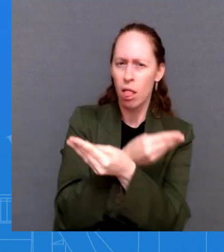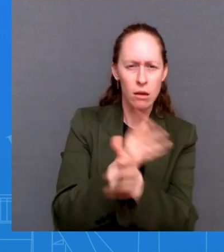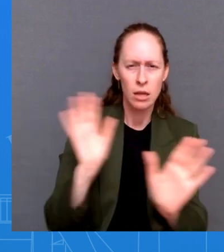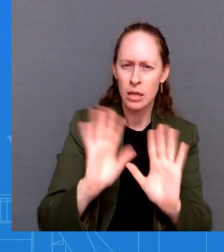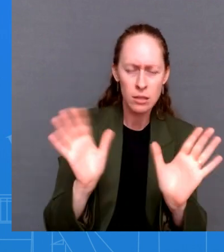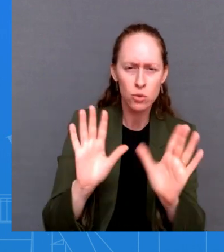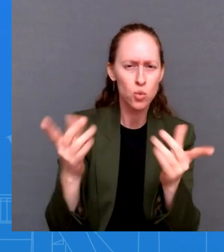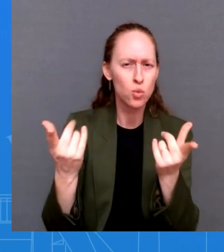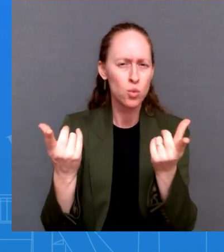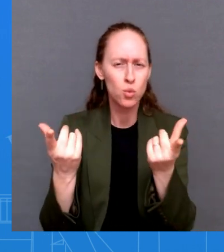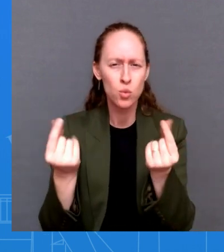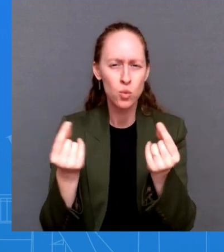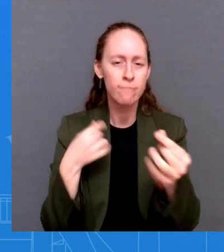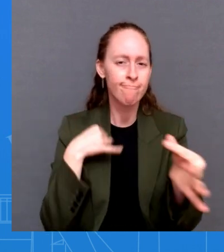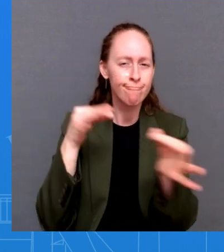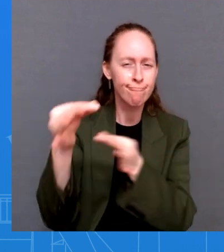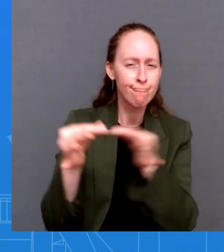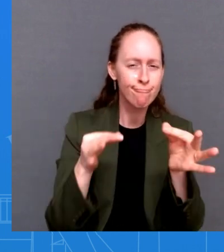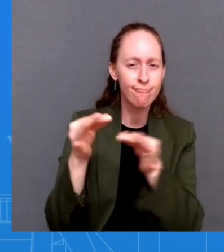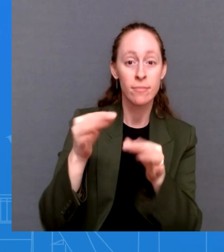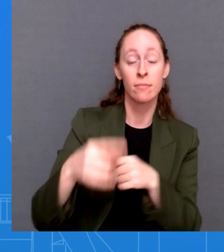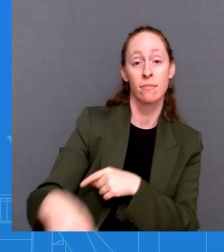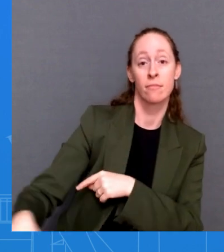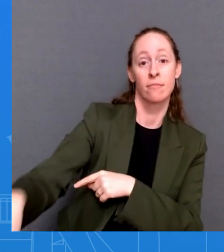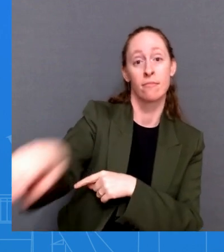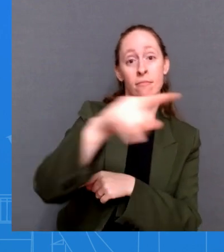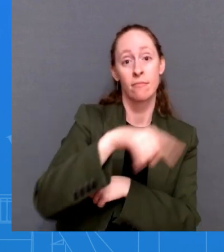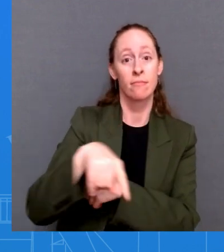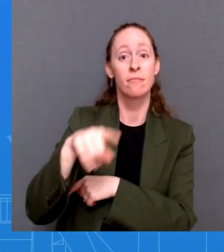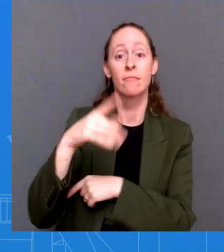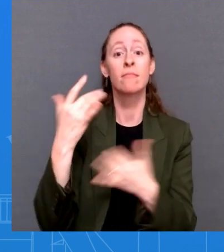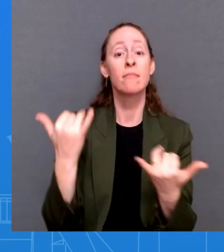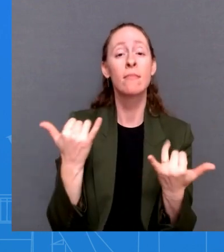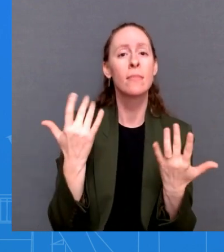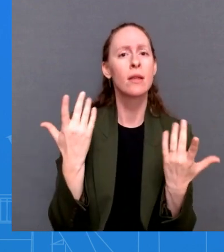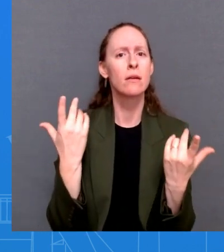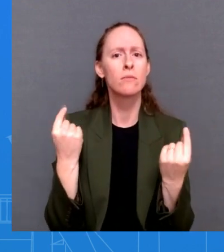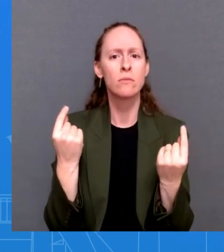and to speak plainly and directly about behaviors associated with monkeypox transmission